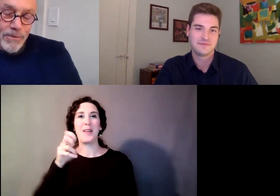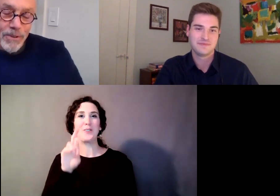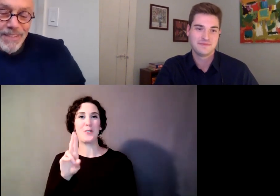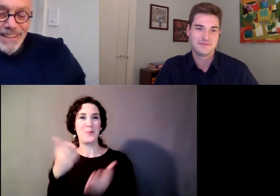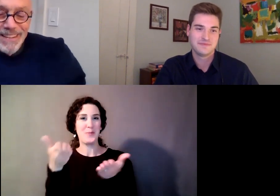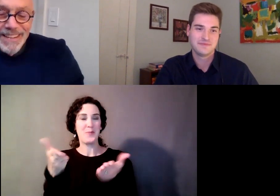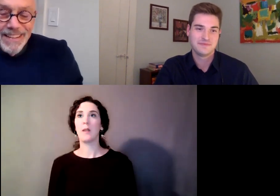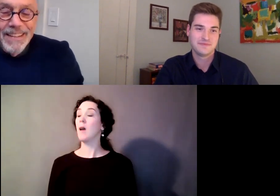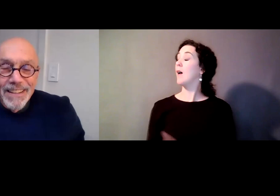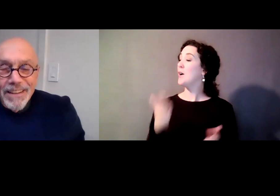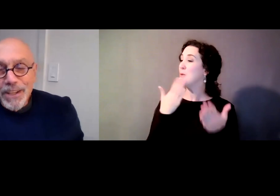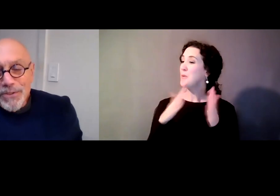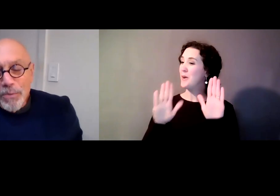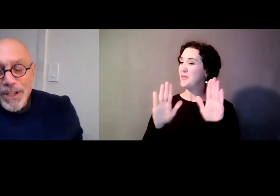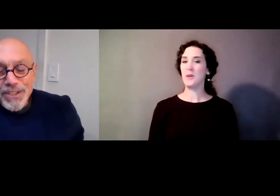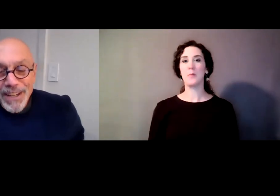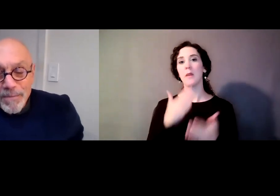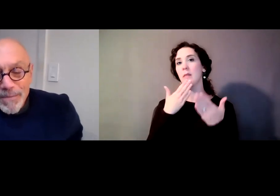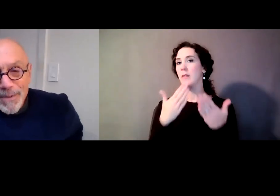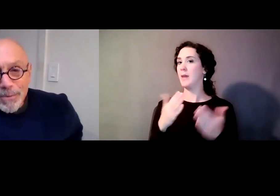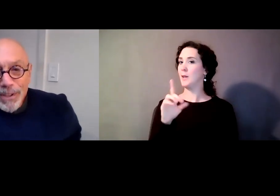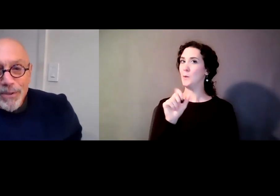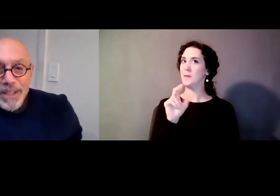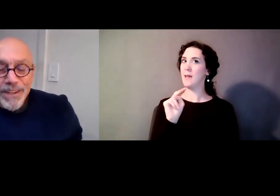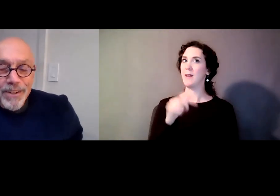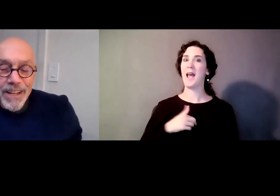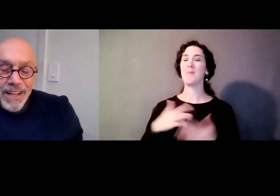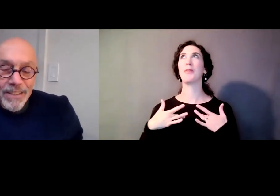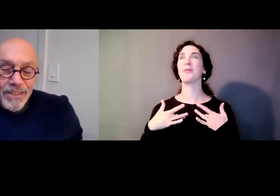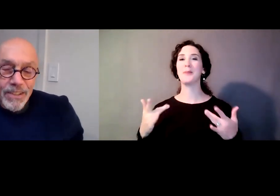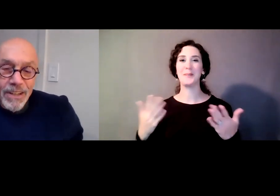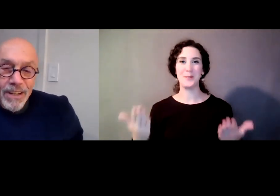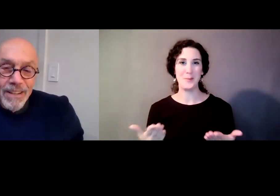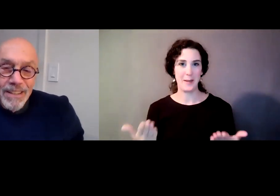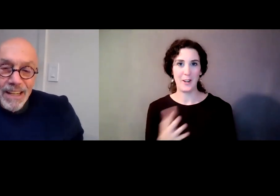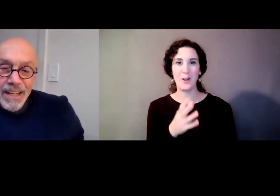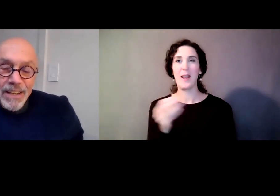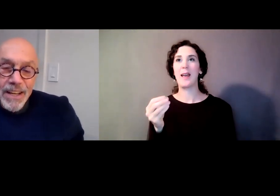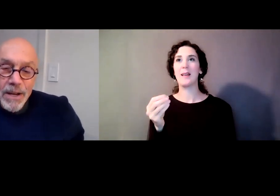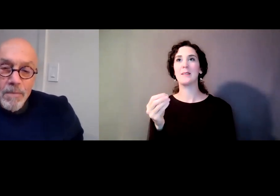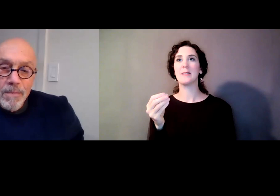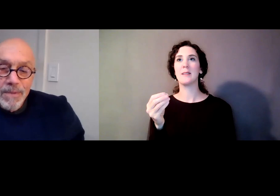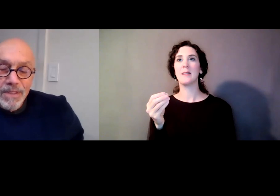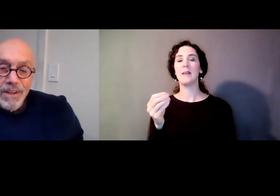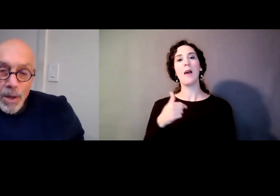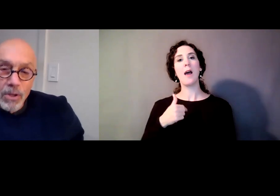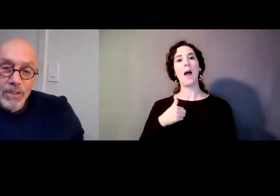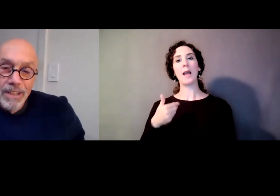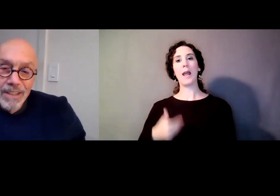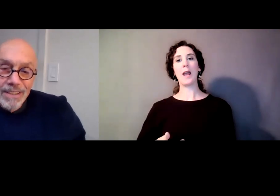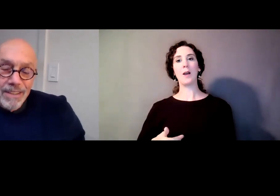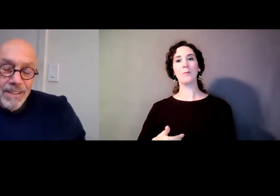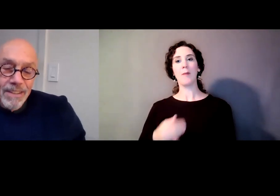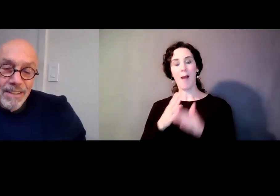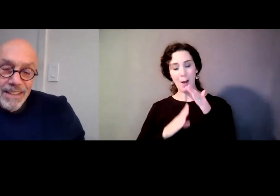Wonderful, thank you so much. I am thrilled to be here and I am humbled